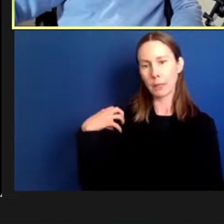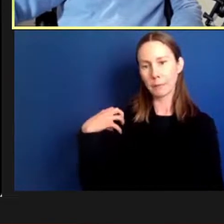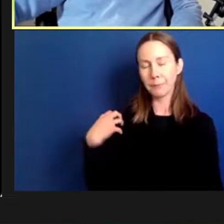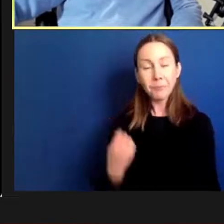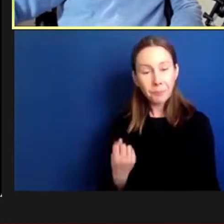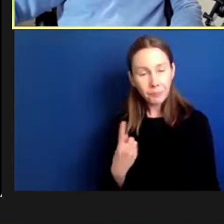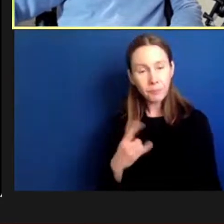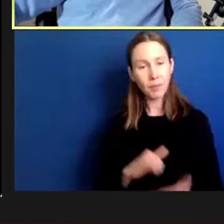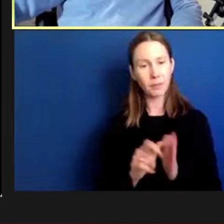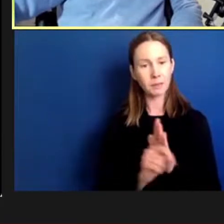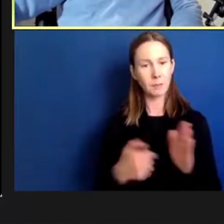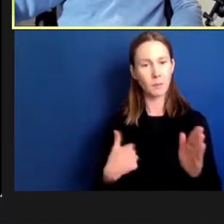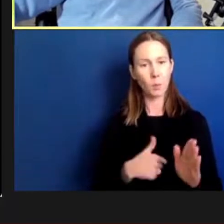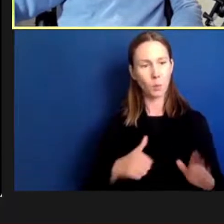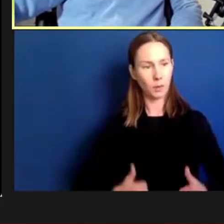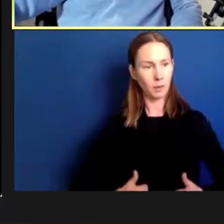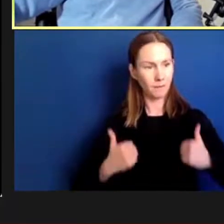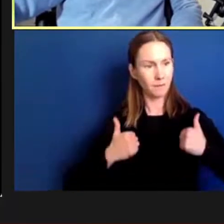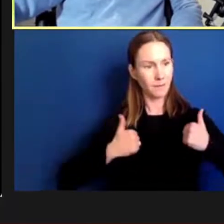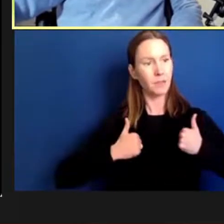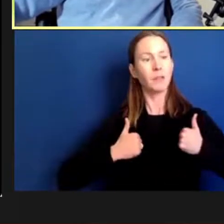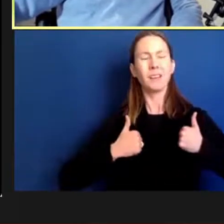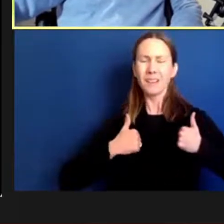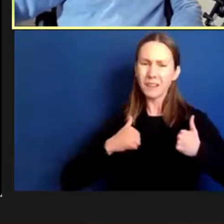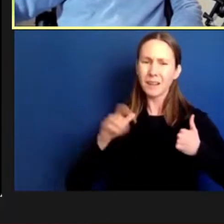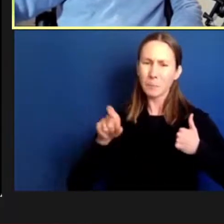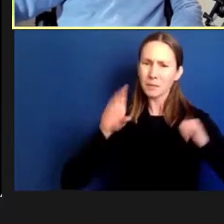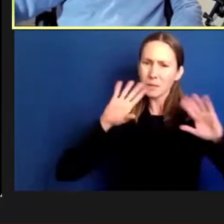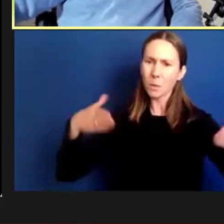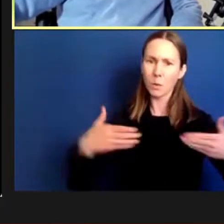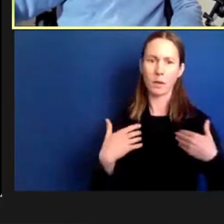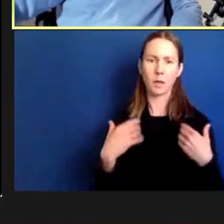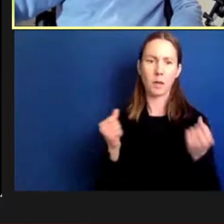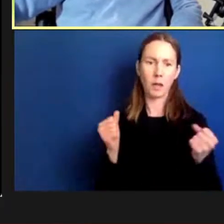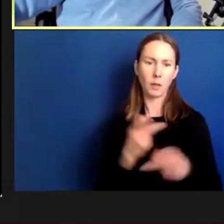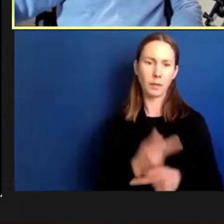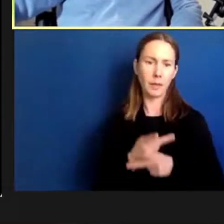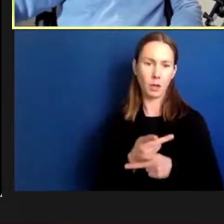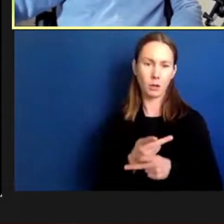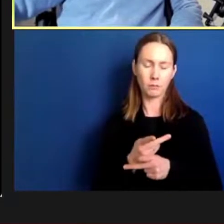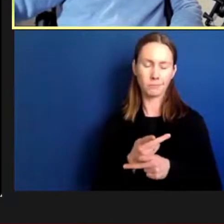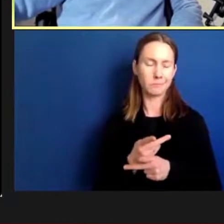focus abiding has to be on healthcare. Foremost all things COVID, and addressing the accessibility